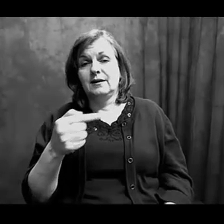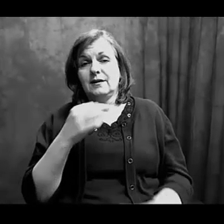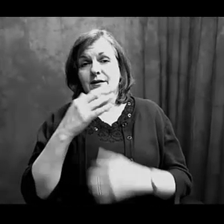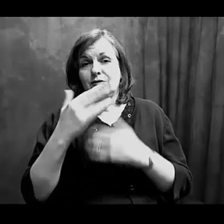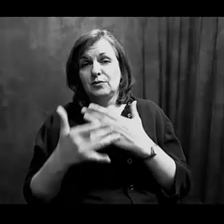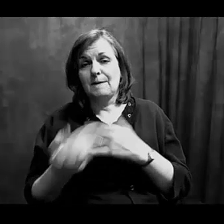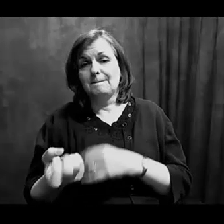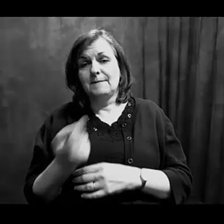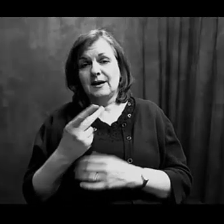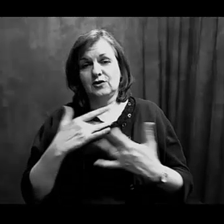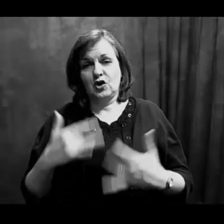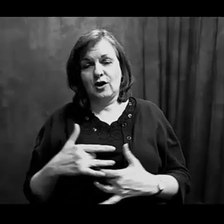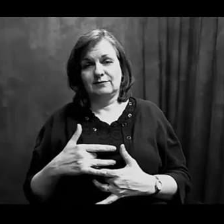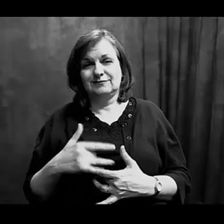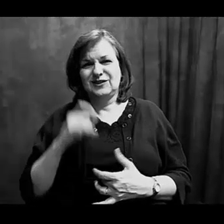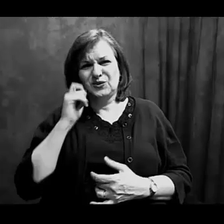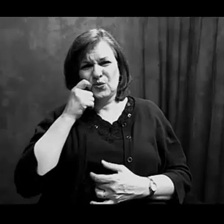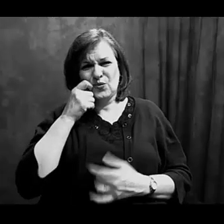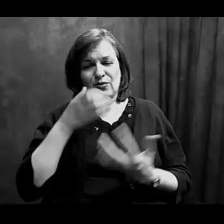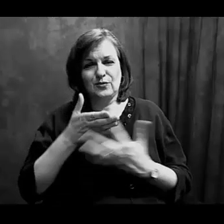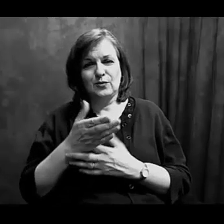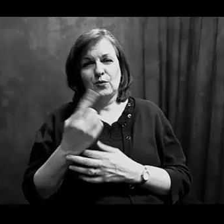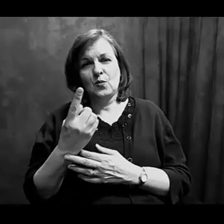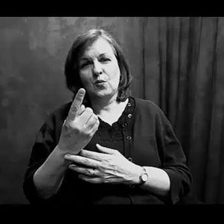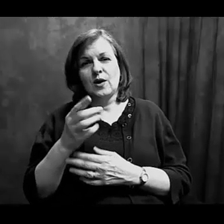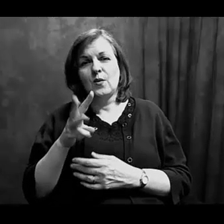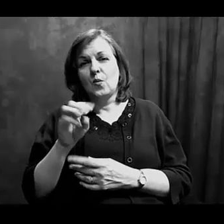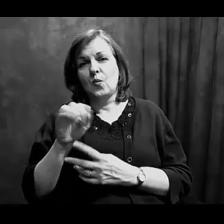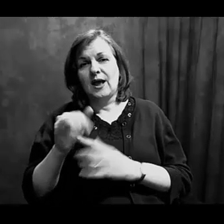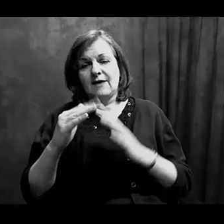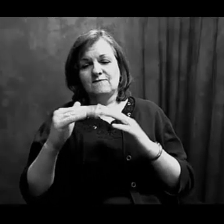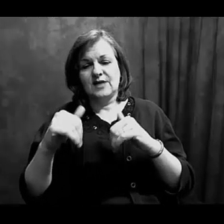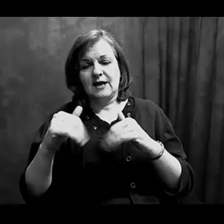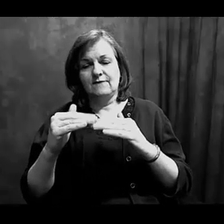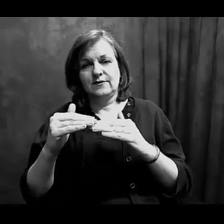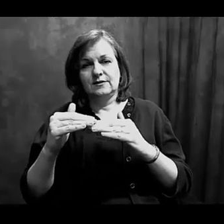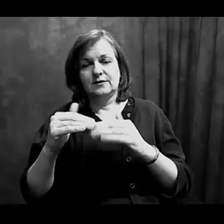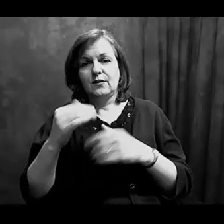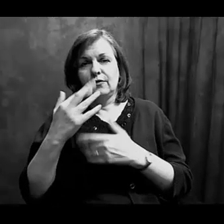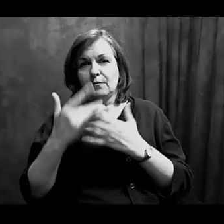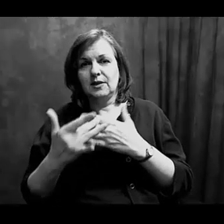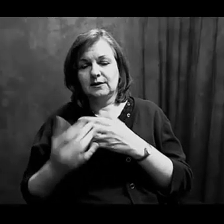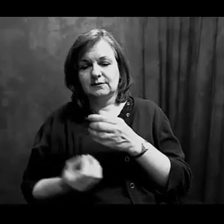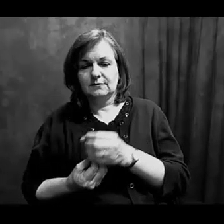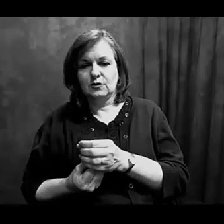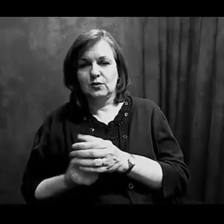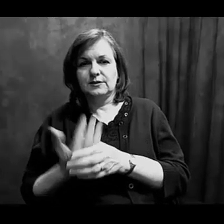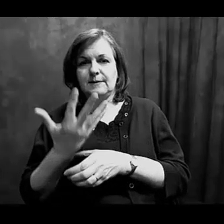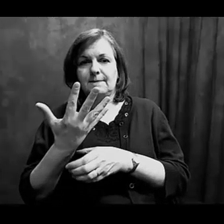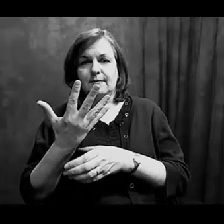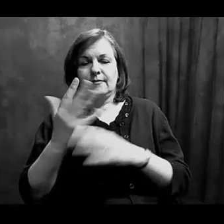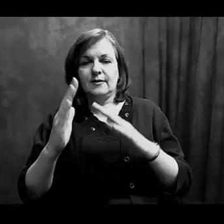pretty cool!! Through the use of these one way valves - we pump a little bit the valves close